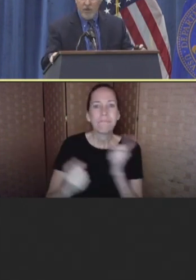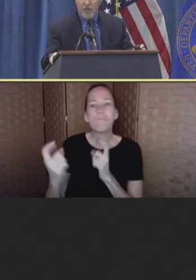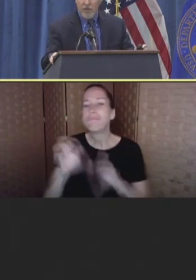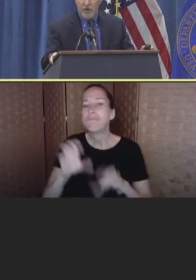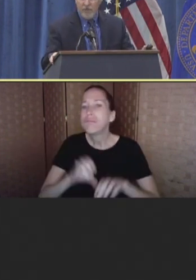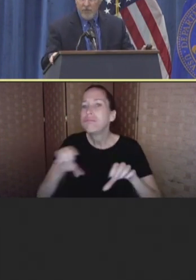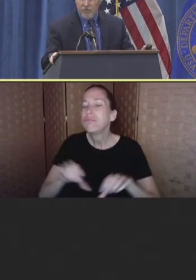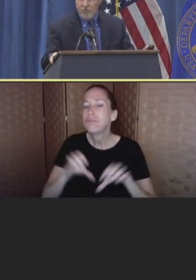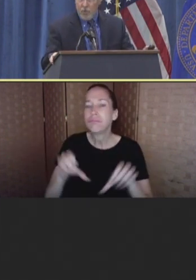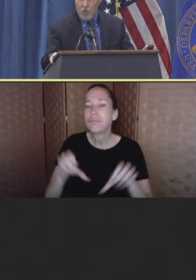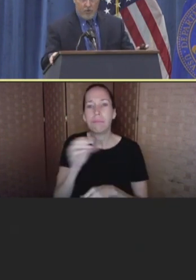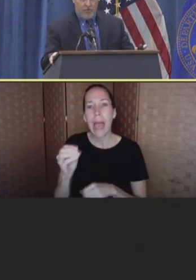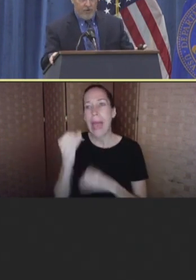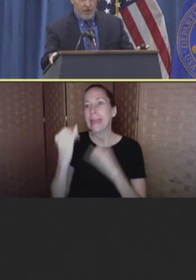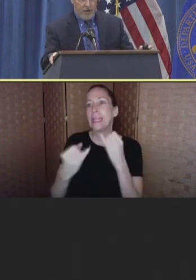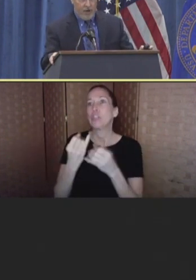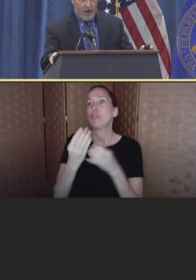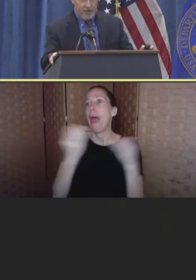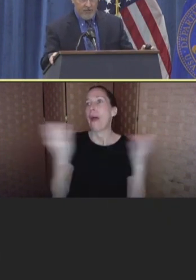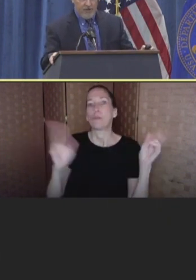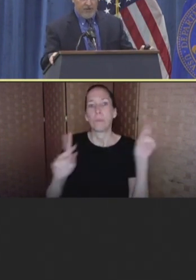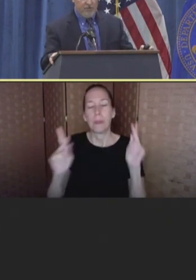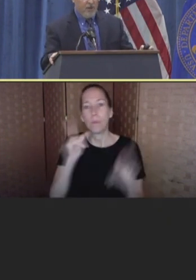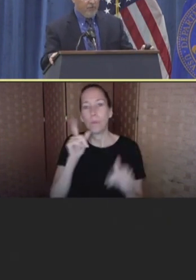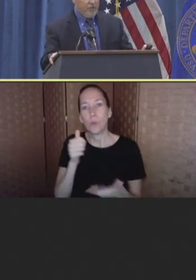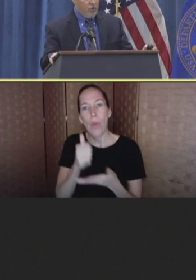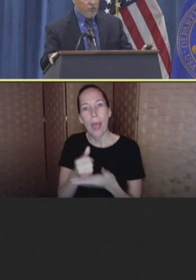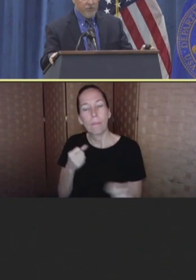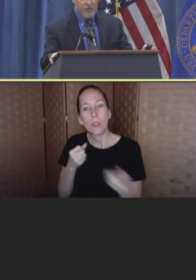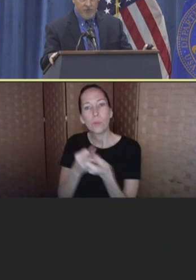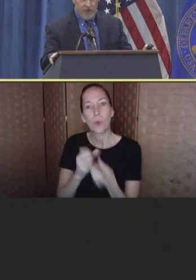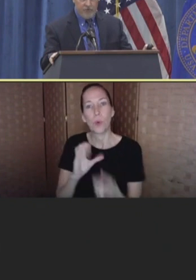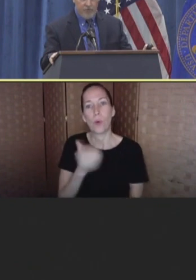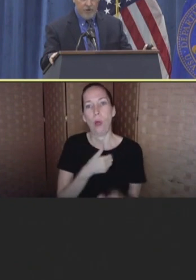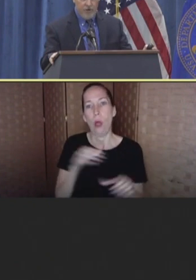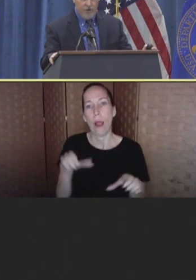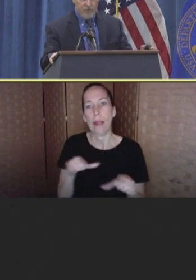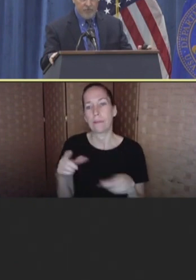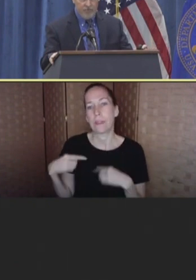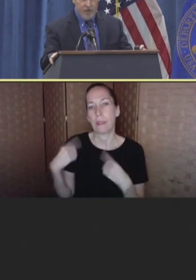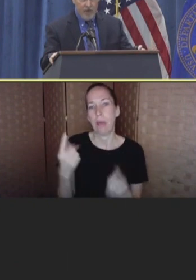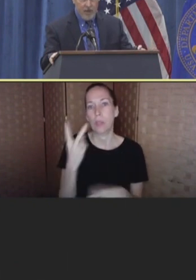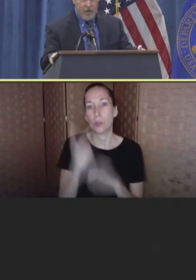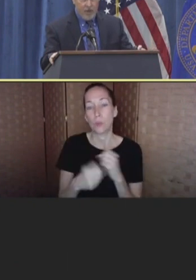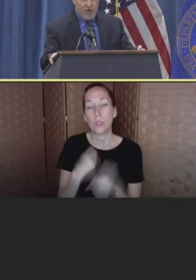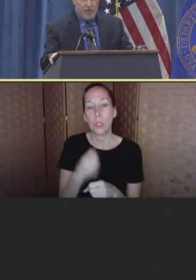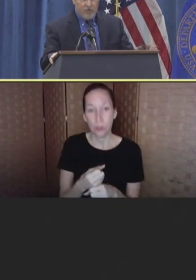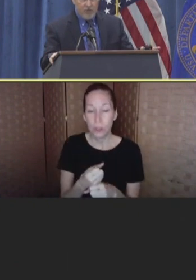that have helped support our activities over the course of these last two years.